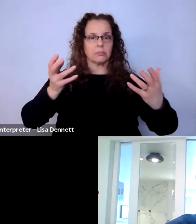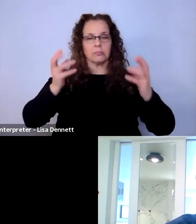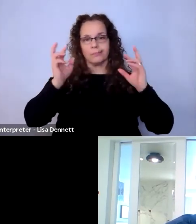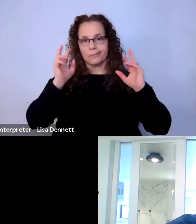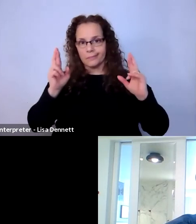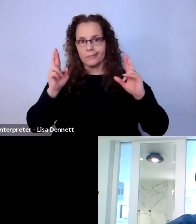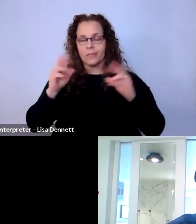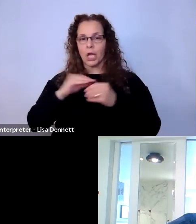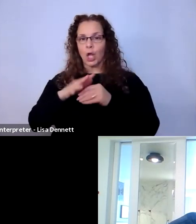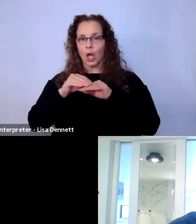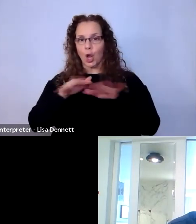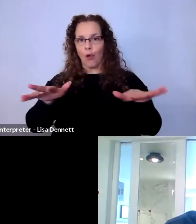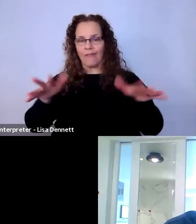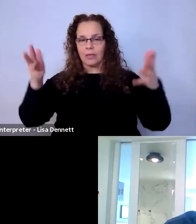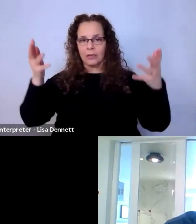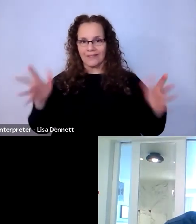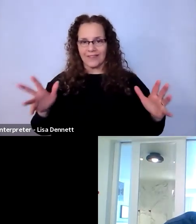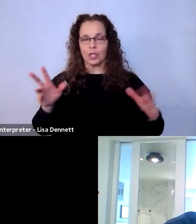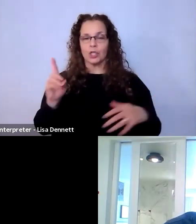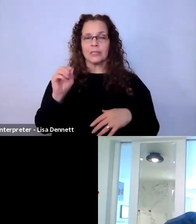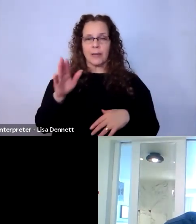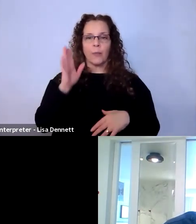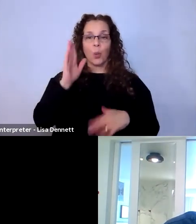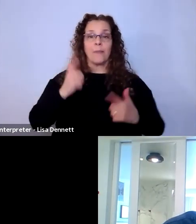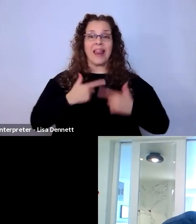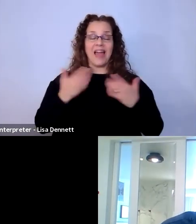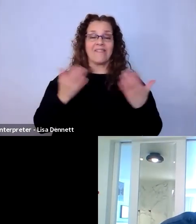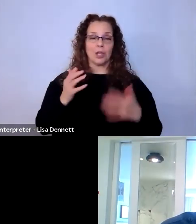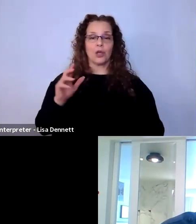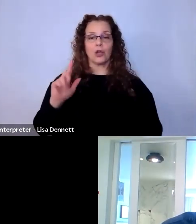we're going to probably make that live here in Vegas so that's on online I.